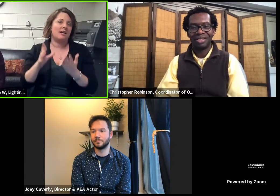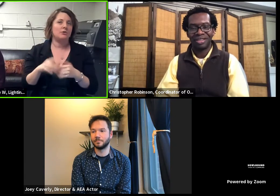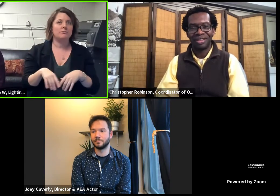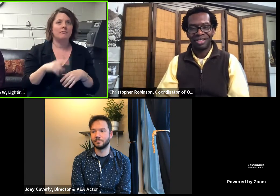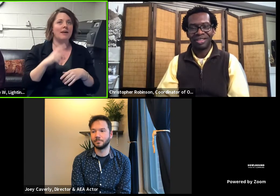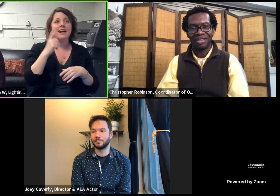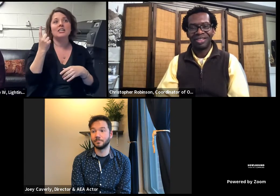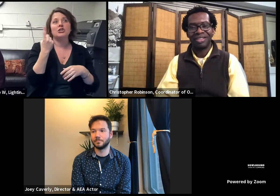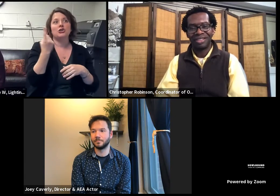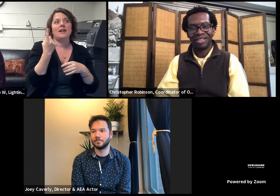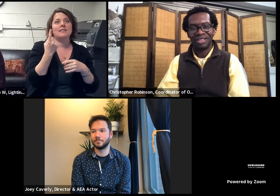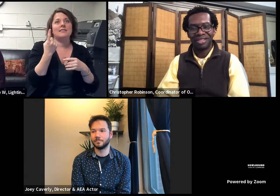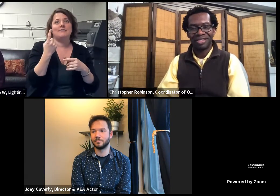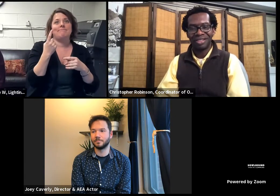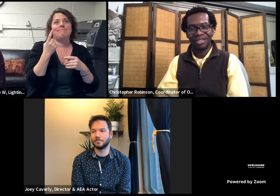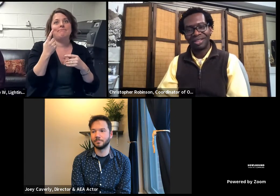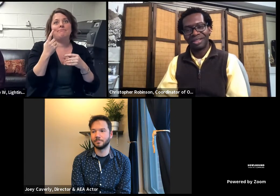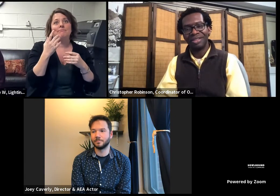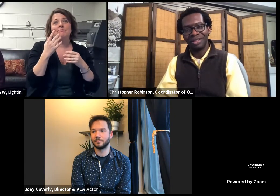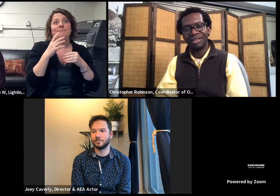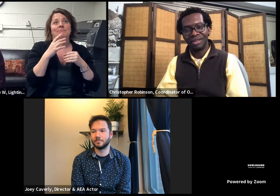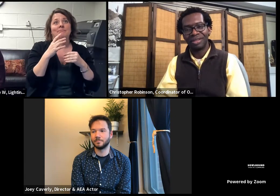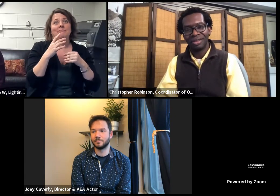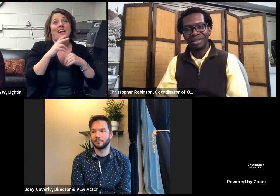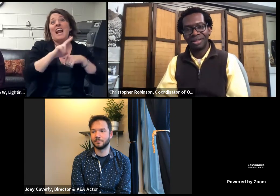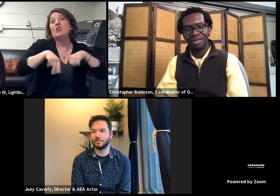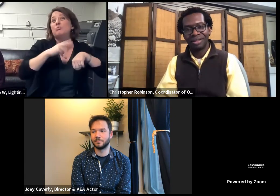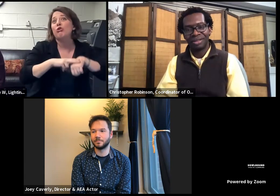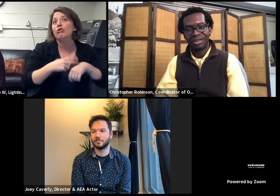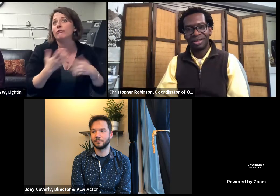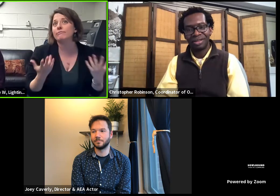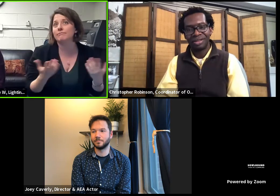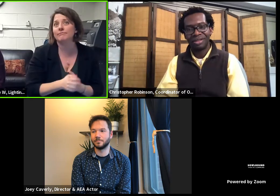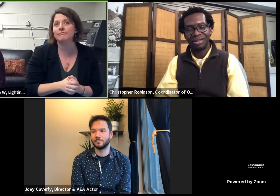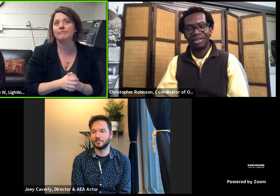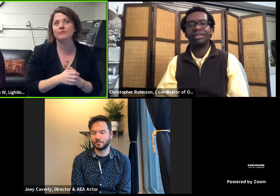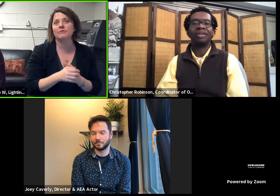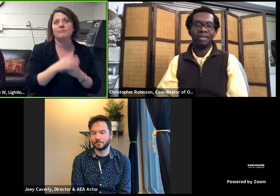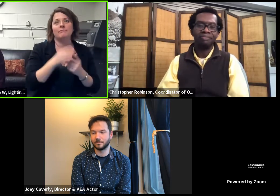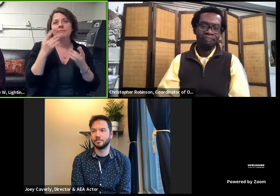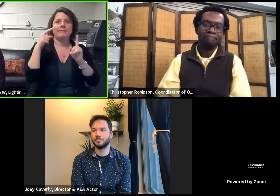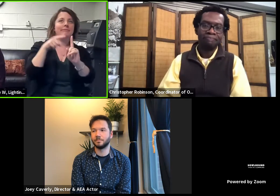They're not hearing lighting designer. So it's a natural part of it.